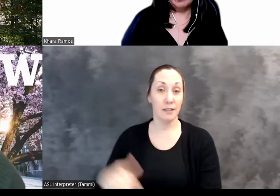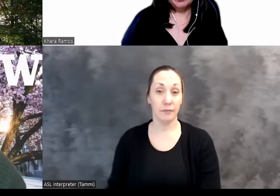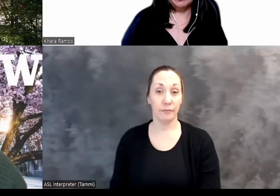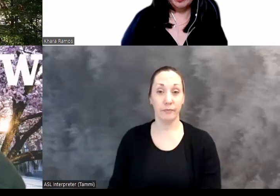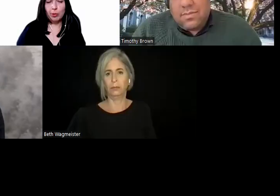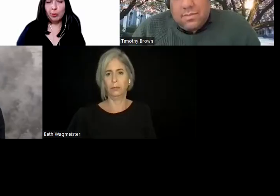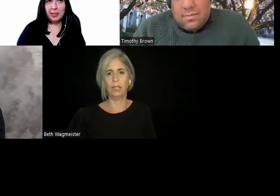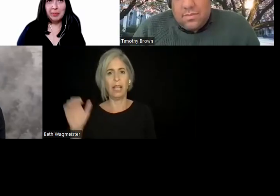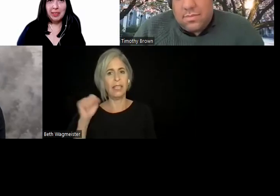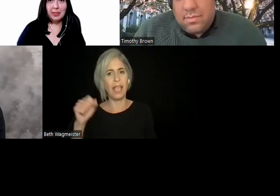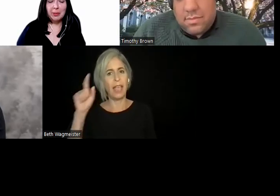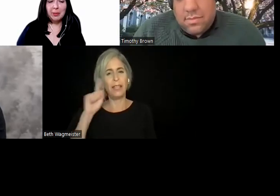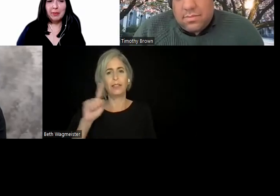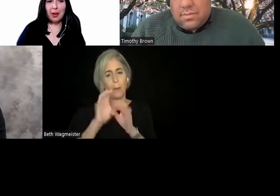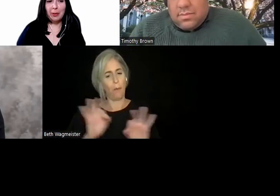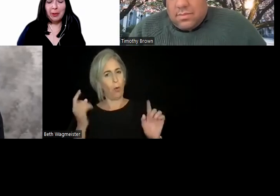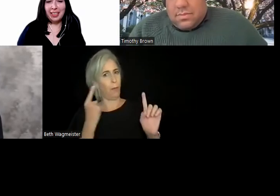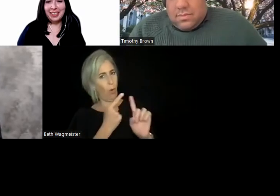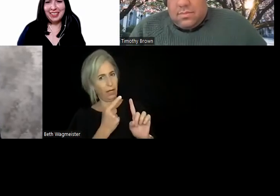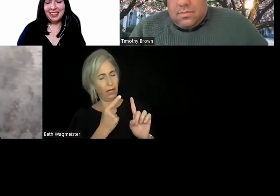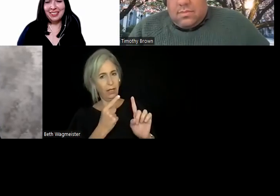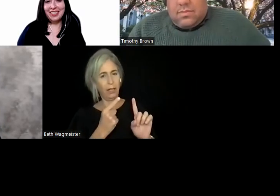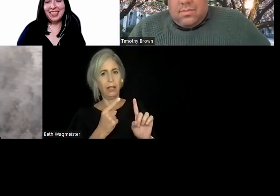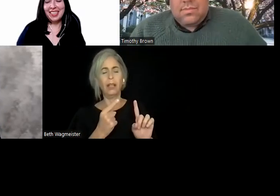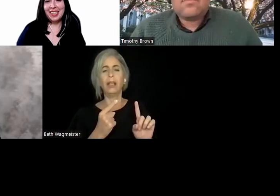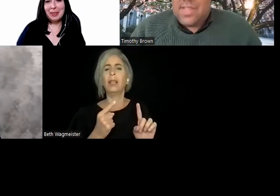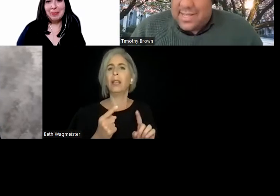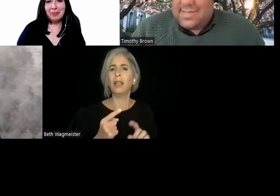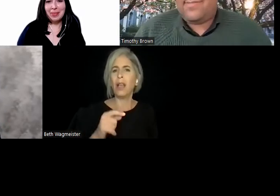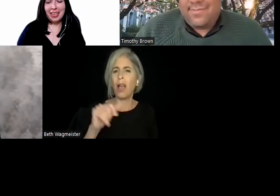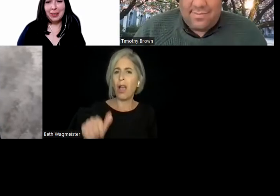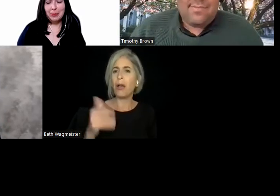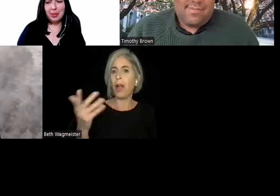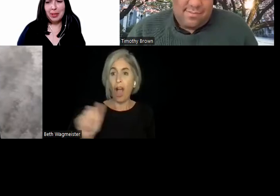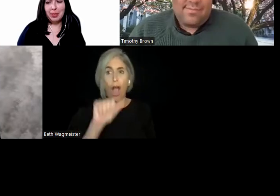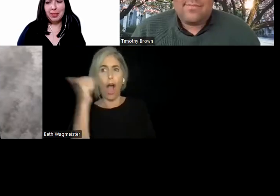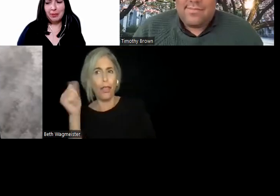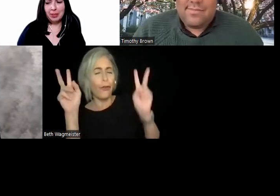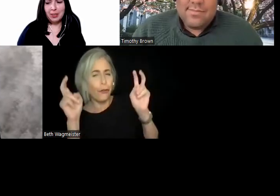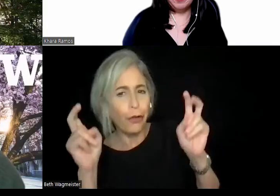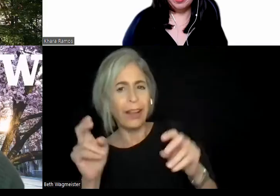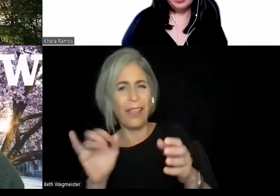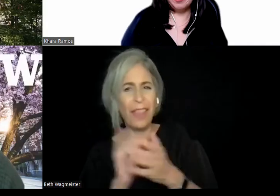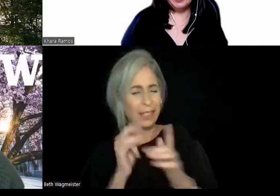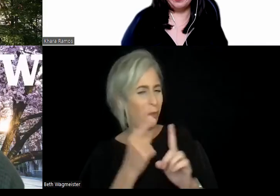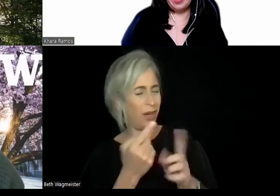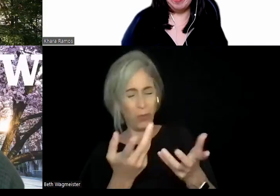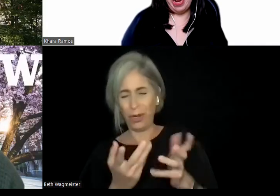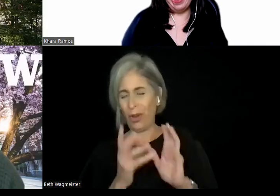there is no distinction. We're all part of the same groups. >> KHARA RAMOS: You're making an important point. there is a risk of othering.